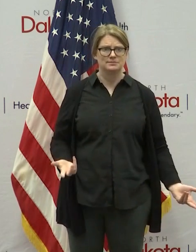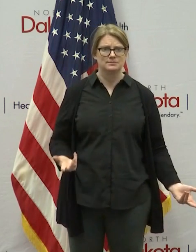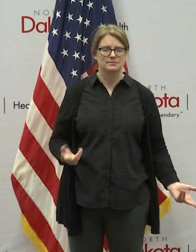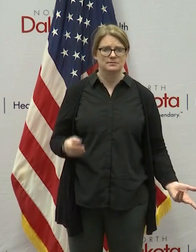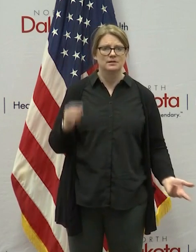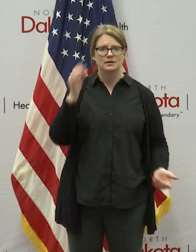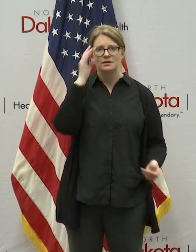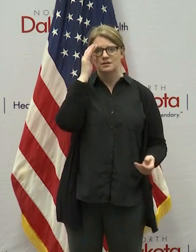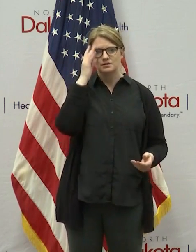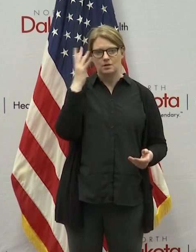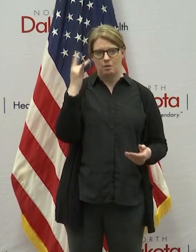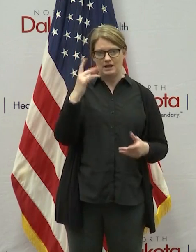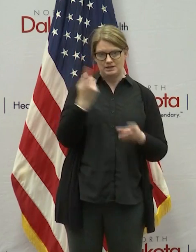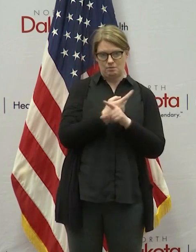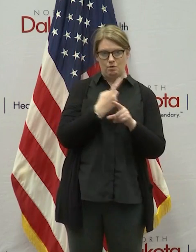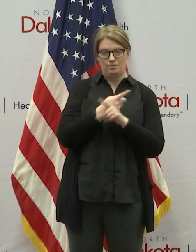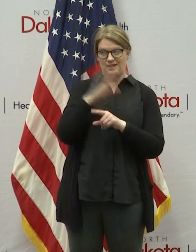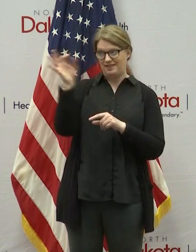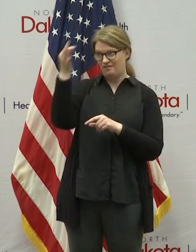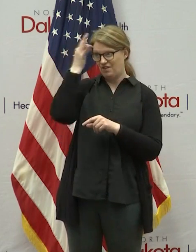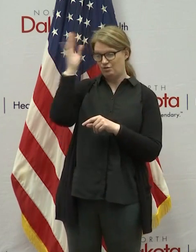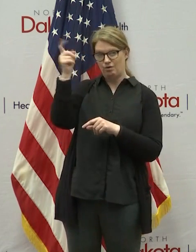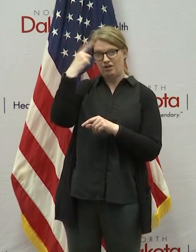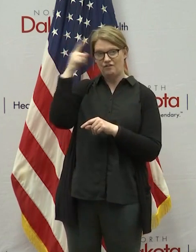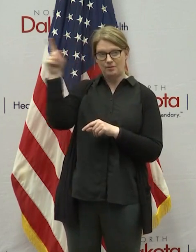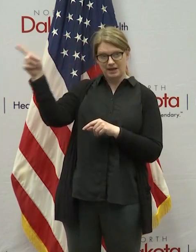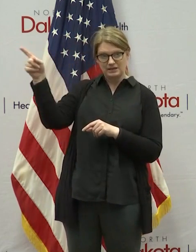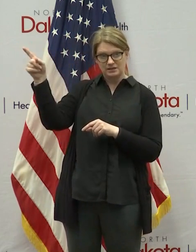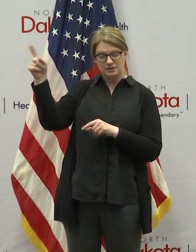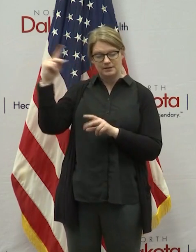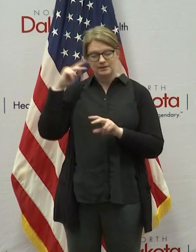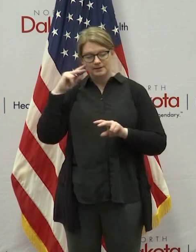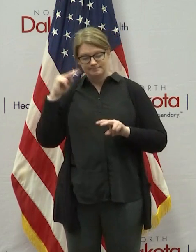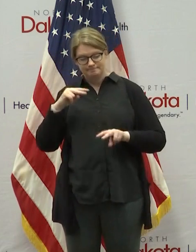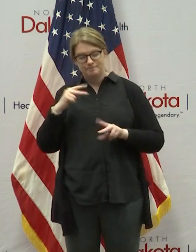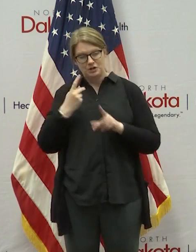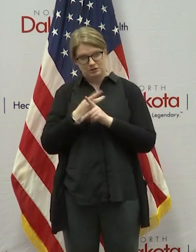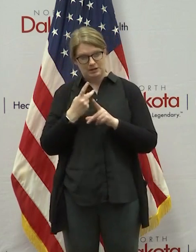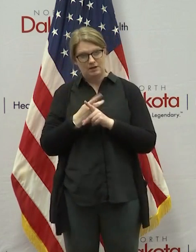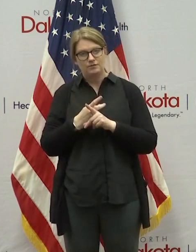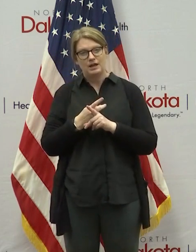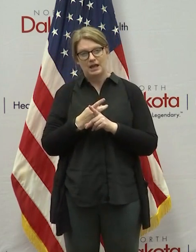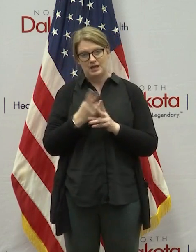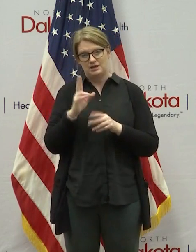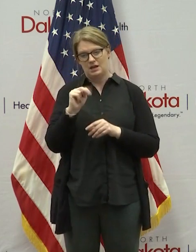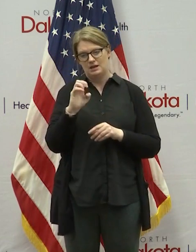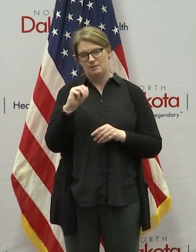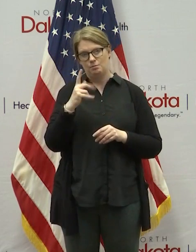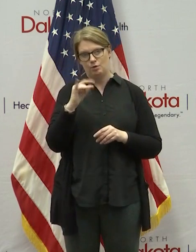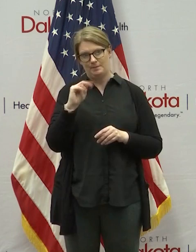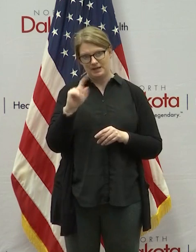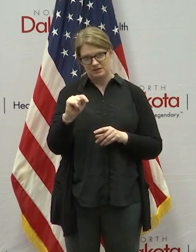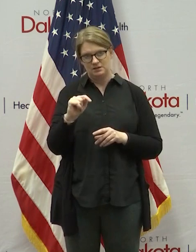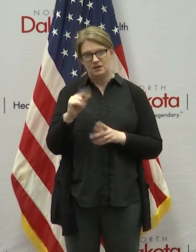EMPLOYEES. THAT'S WHY I THINK IT'S IMPORTANT THAT THE FEDERAL GOVERNMENT REALLY LOOK, THEY'RE LOOKING VERY GENEROUSLY AT UNEMPLOYMENT AND I HOPE THEY'LL